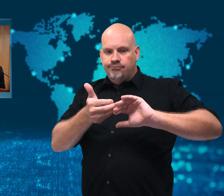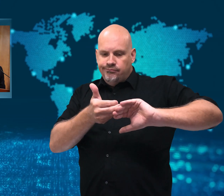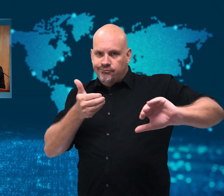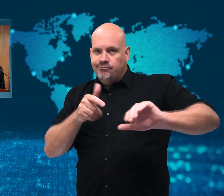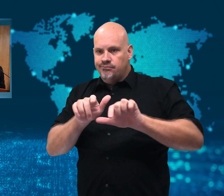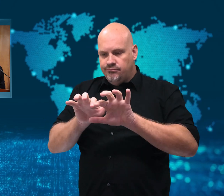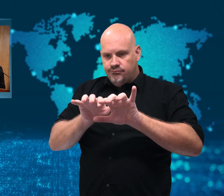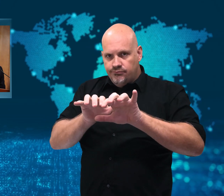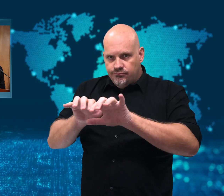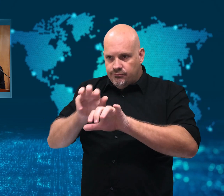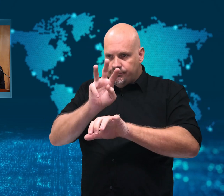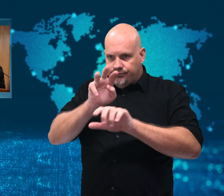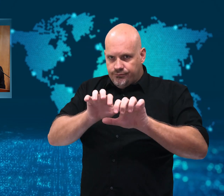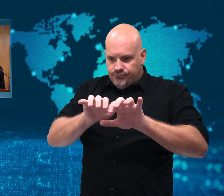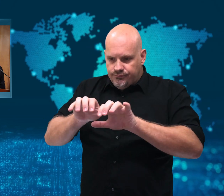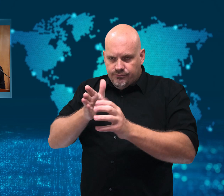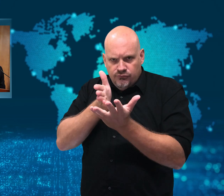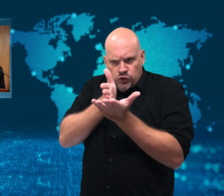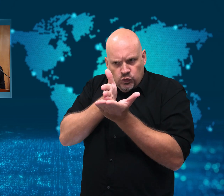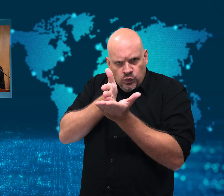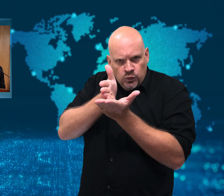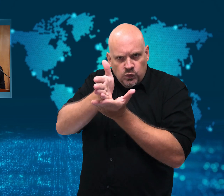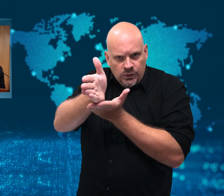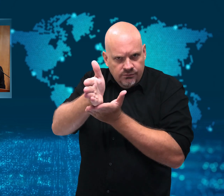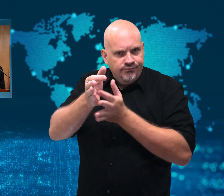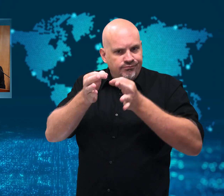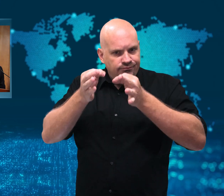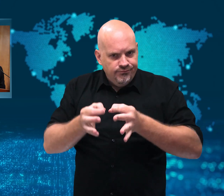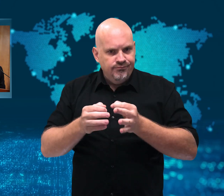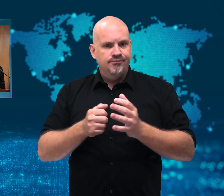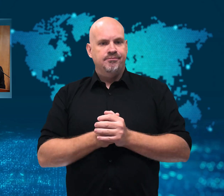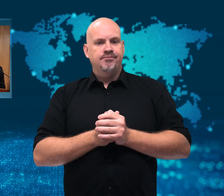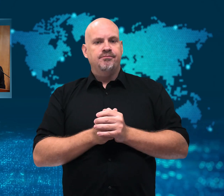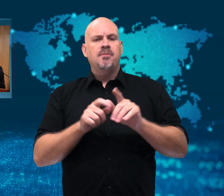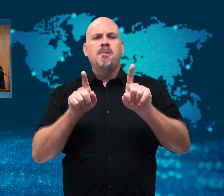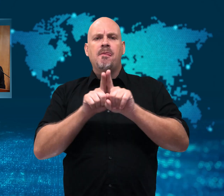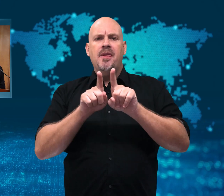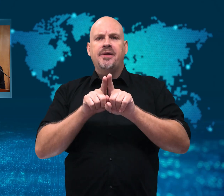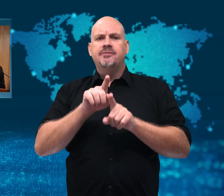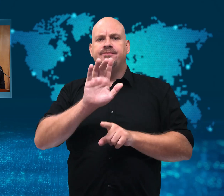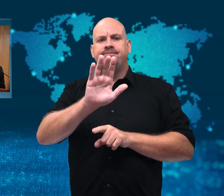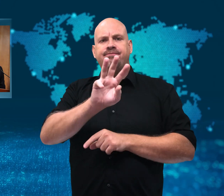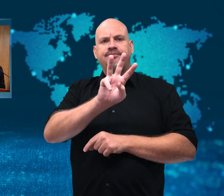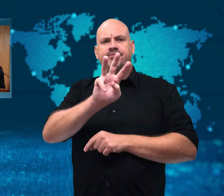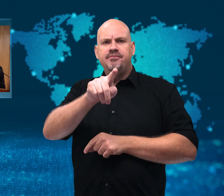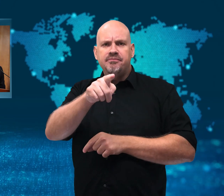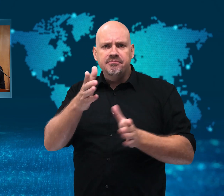You can also check delivery notifications on official websites